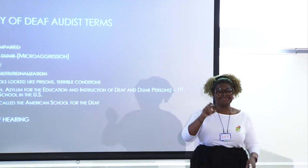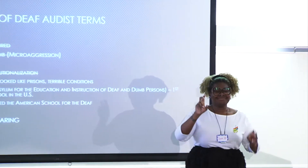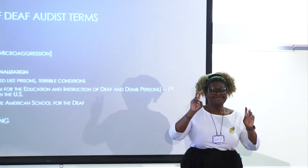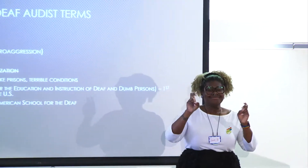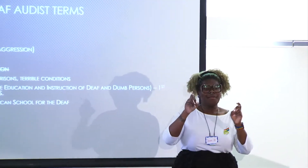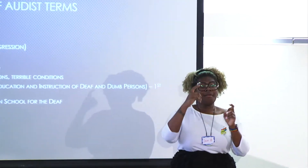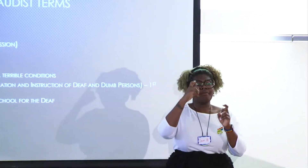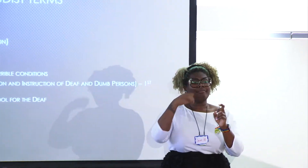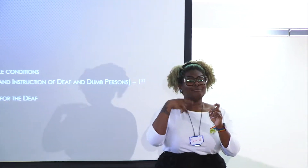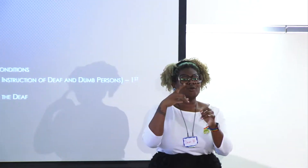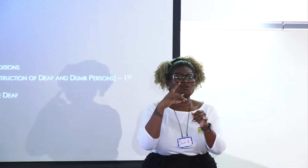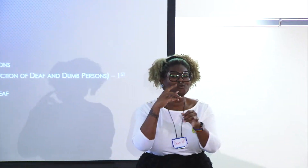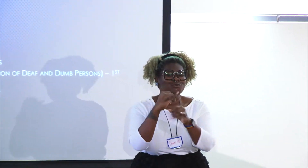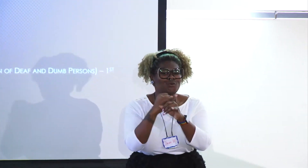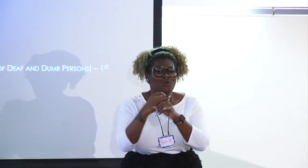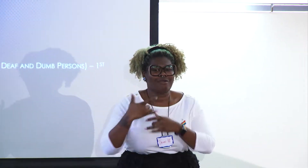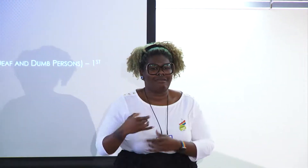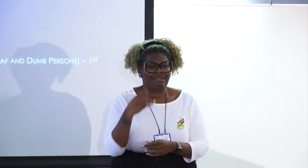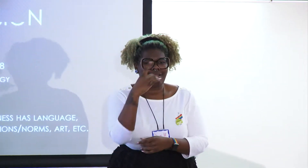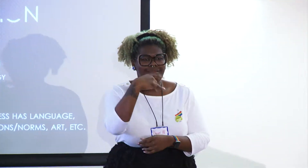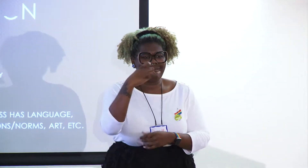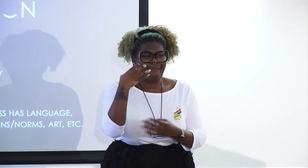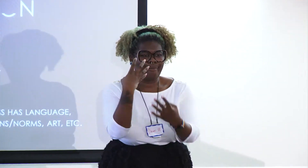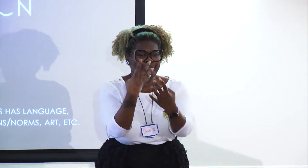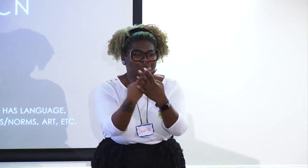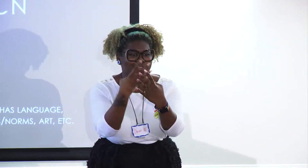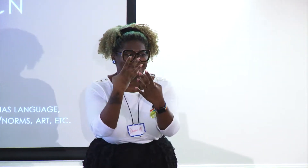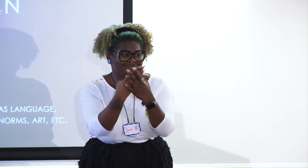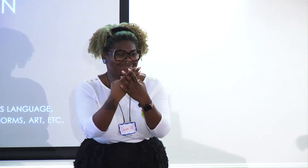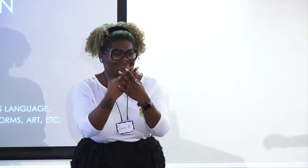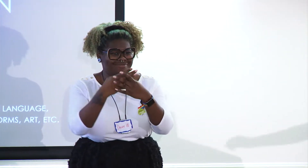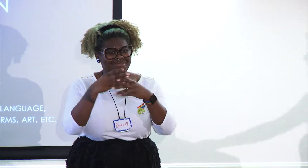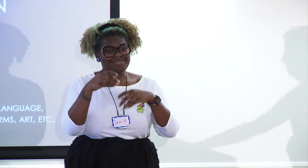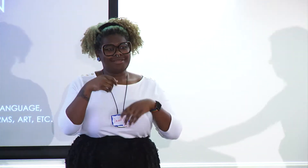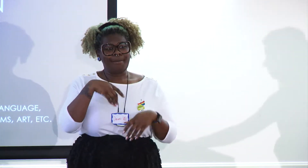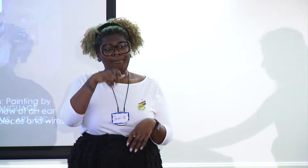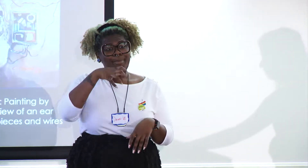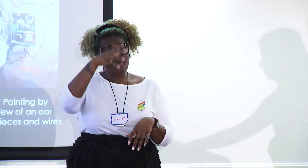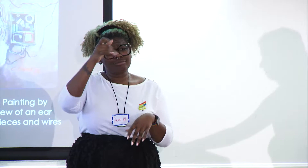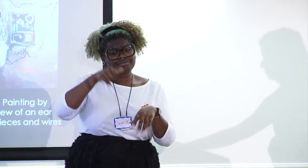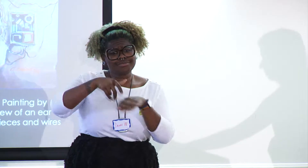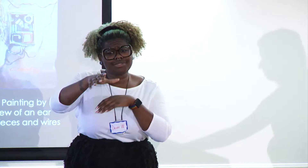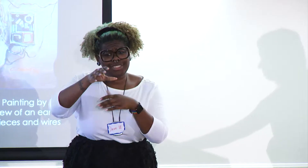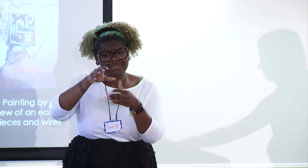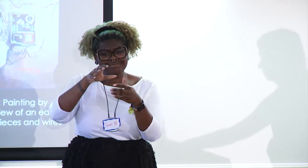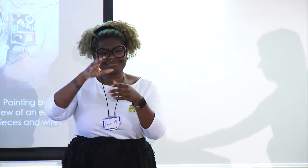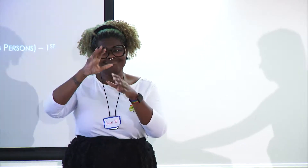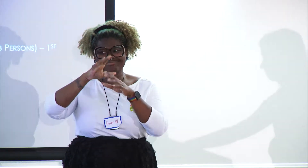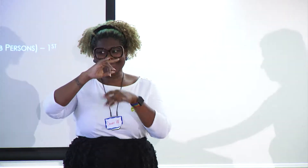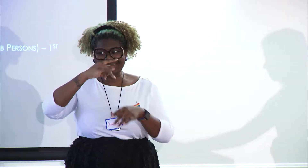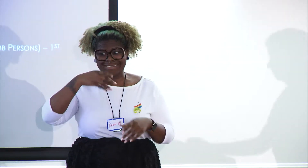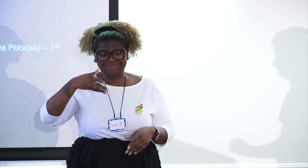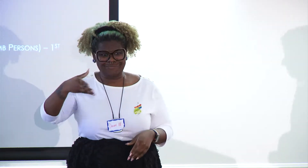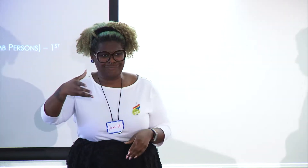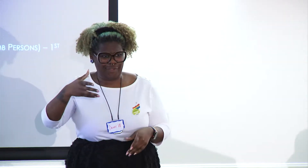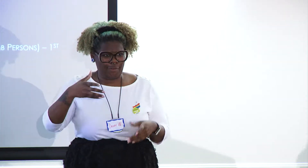for the deaf, was asylum, a school for the deaf. And the reason oftentimes asylum was attributed to schools